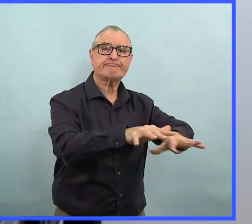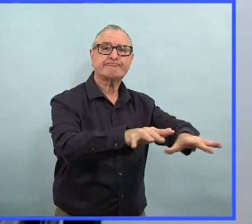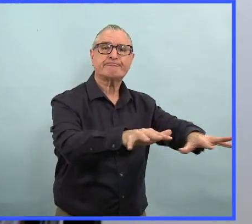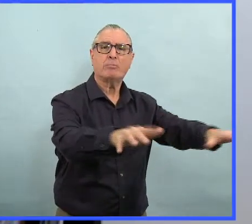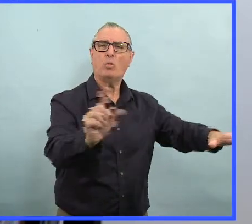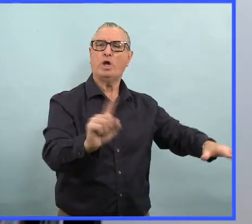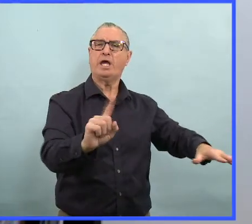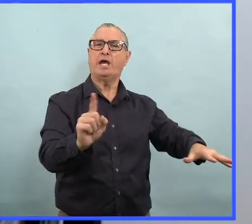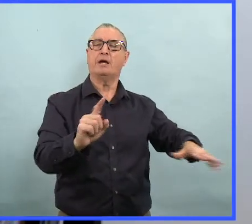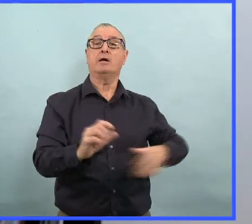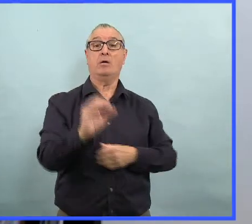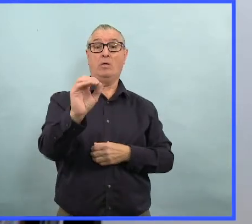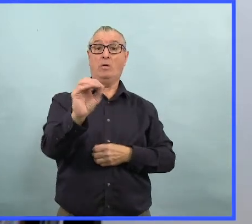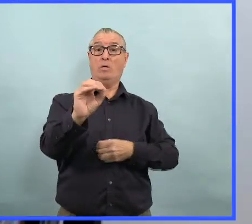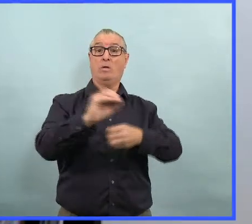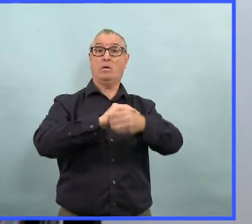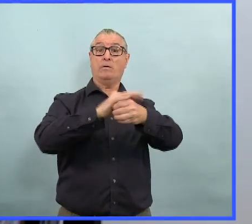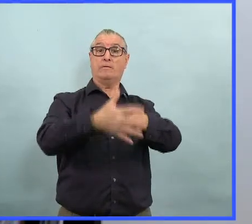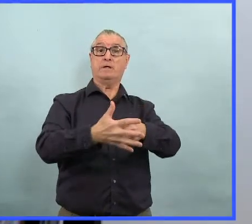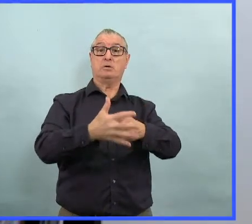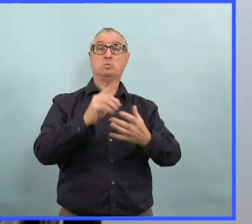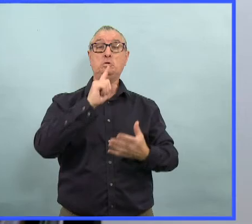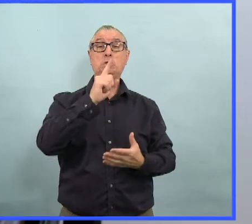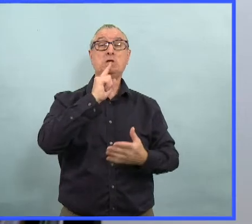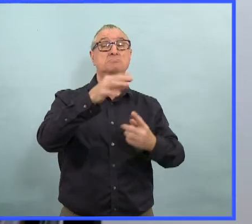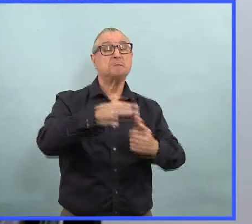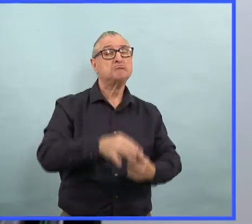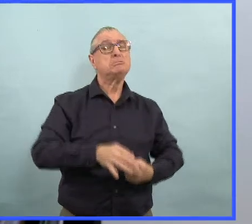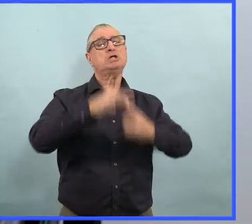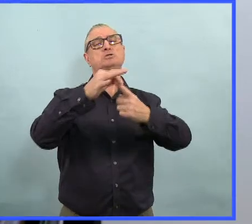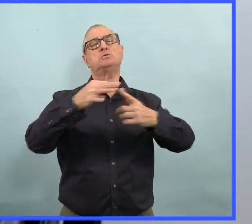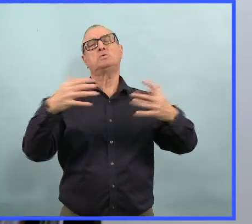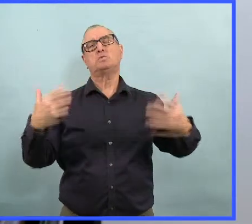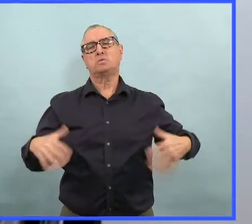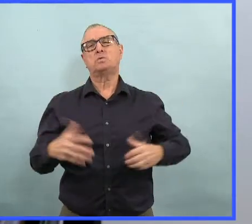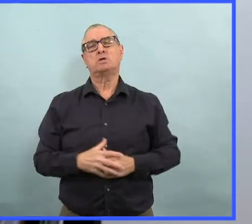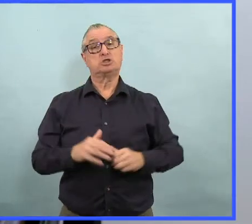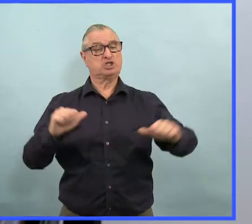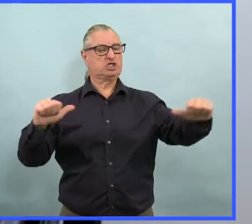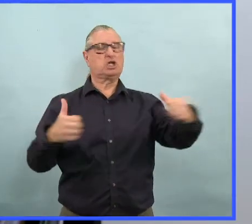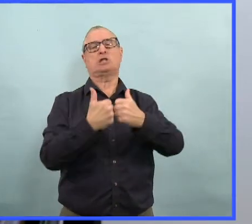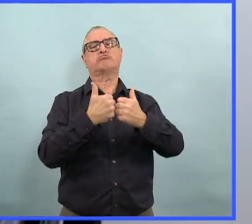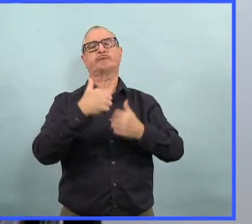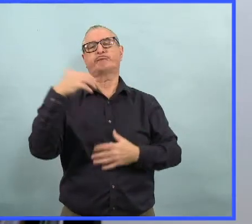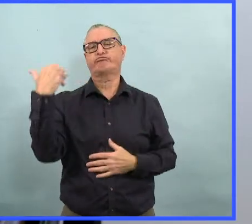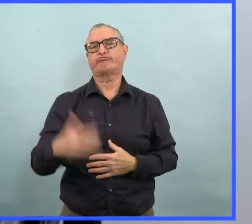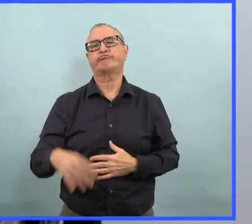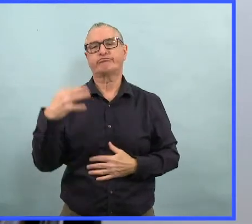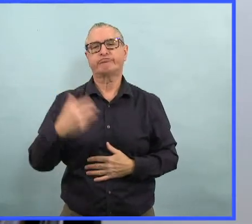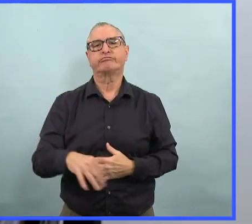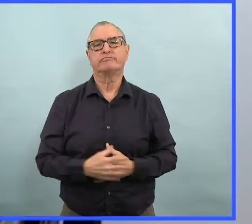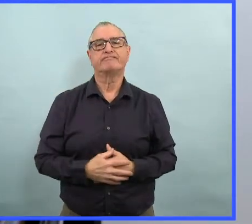it is challenging what we know right now about the vaccines and how they interact with omicron